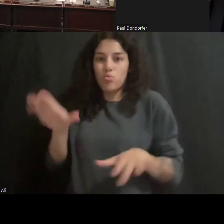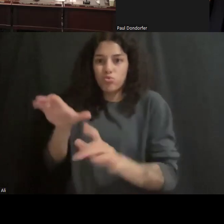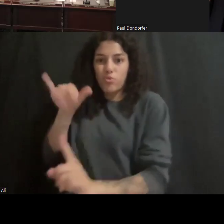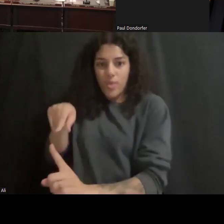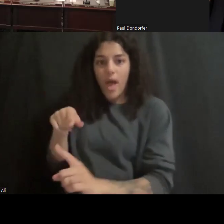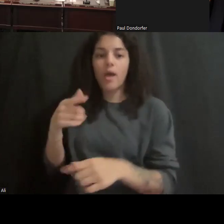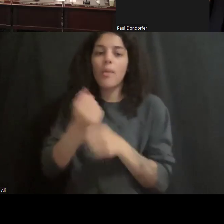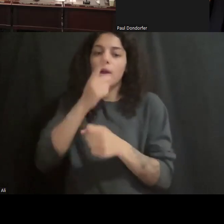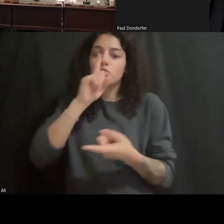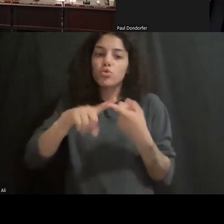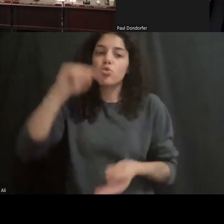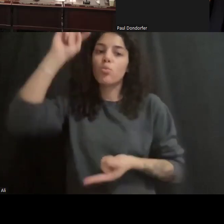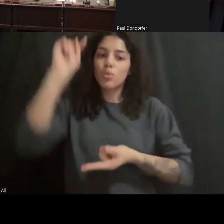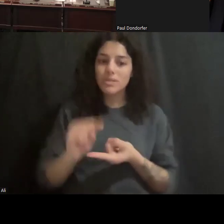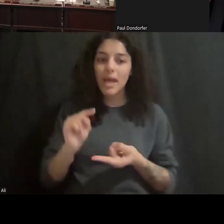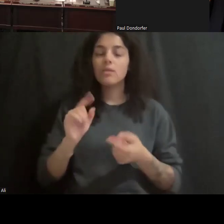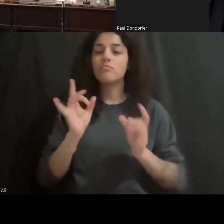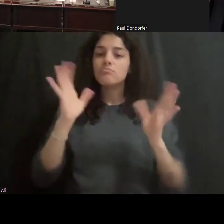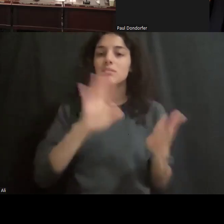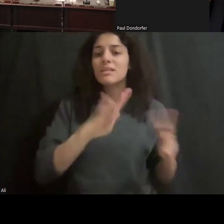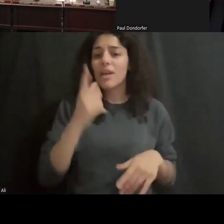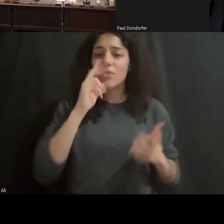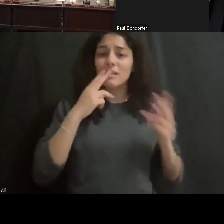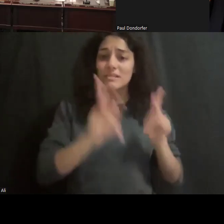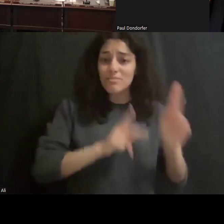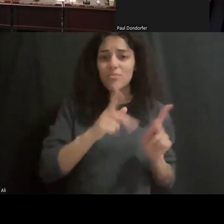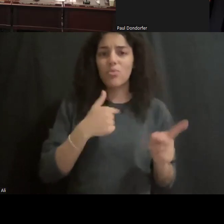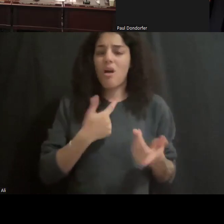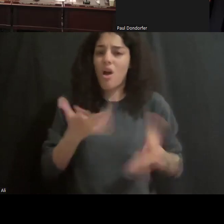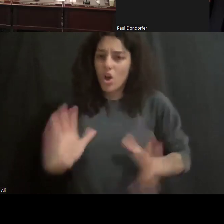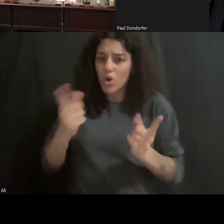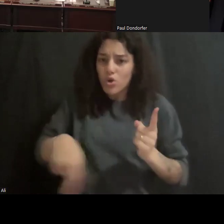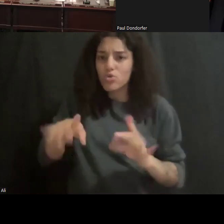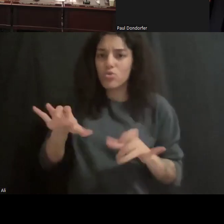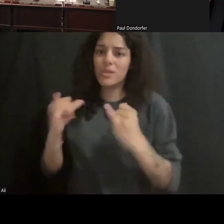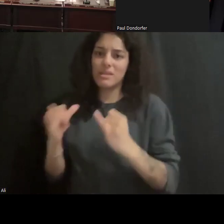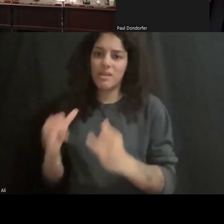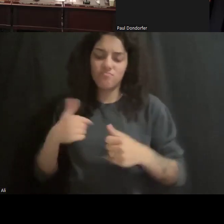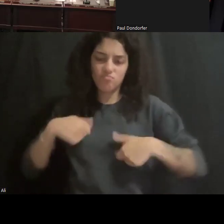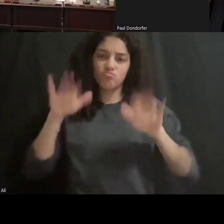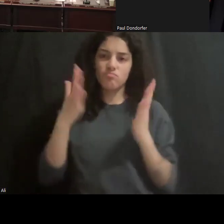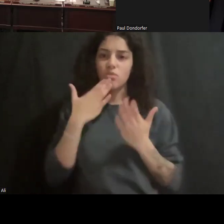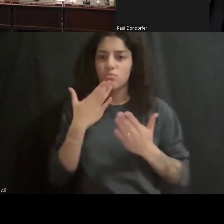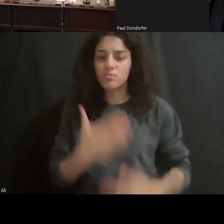our community And I encourage my colleagues to do the same Thank you and I yield Thank you Any other